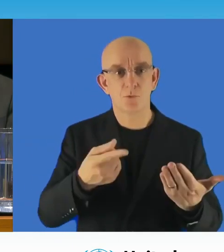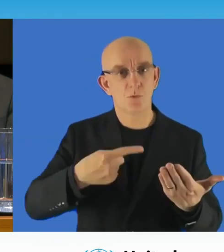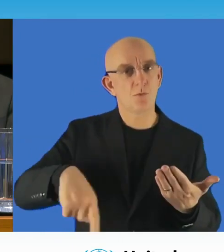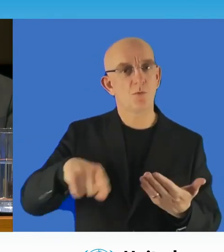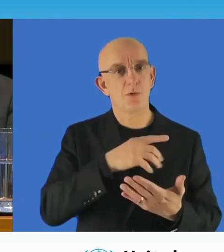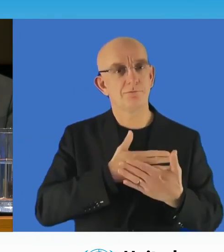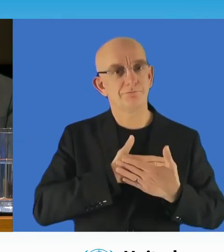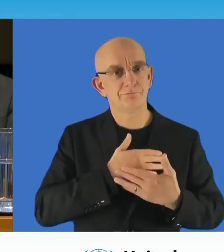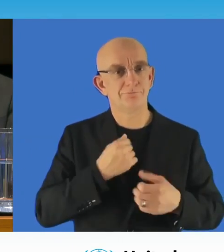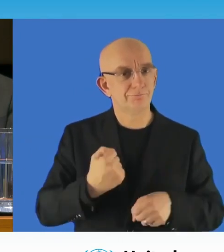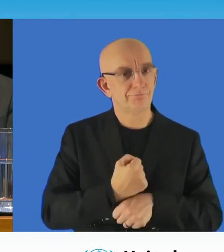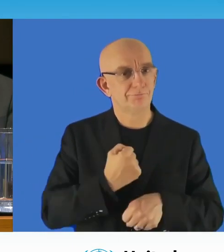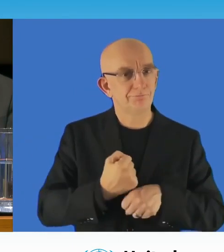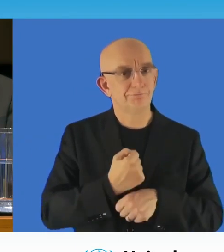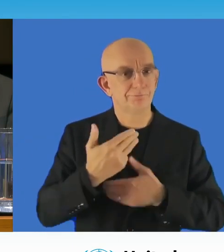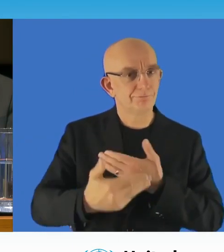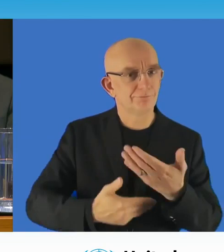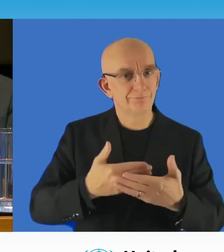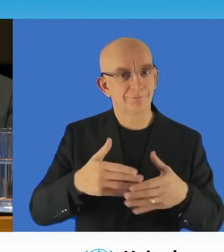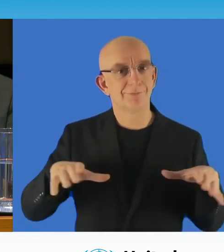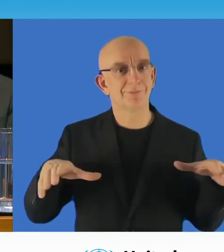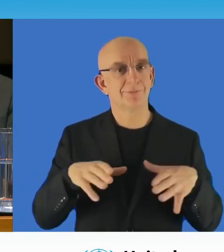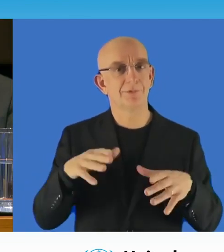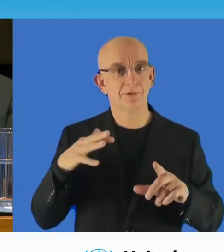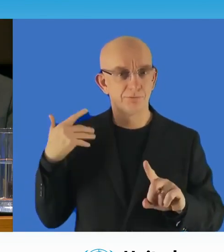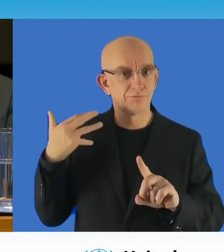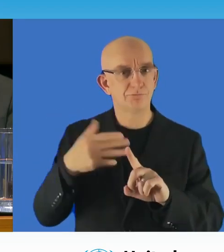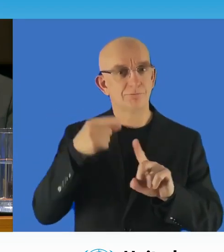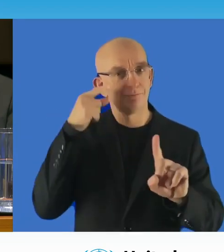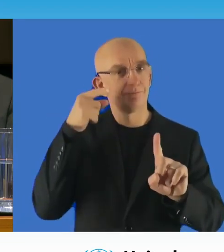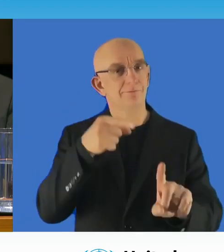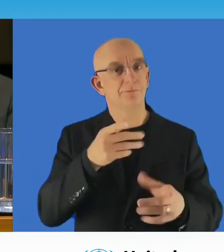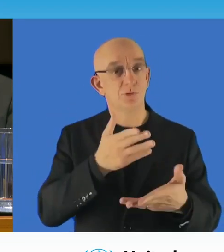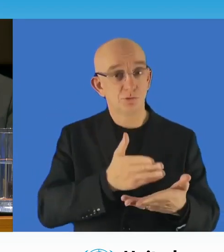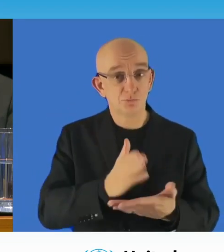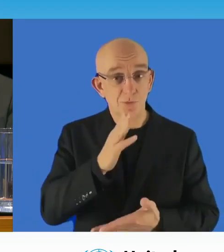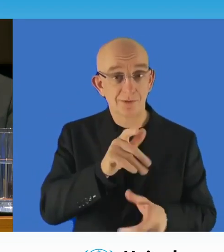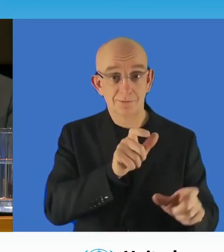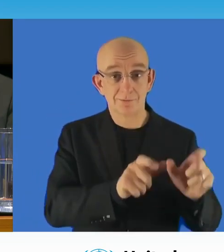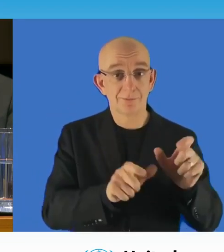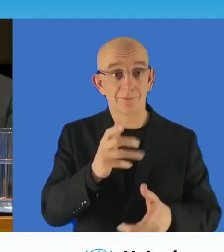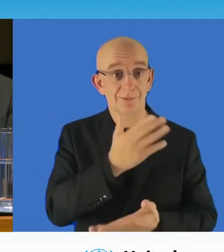Secretariat to advancing the rights of persons with disabilities which has been indispensable